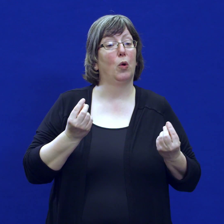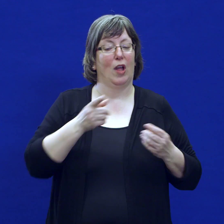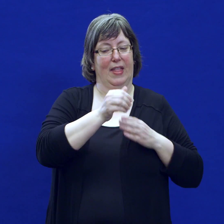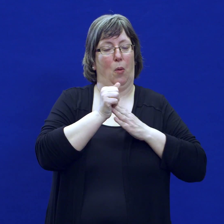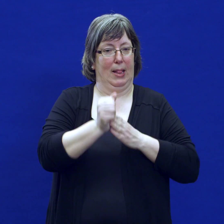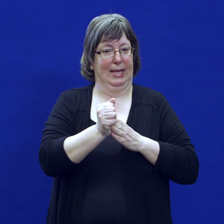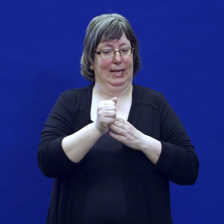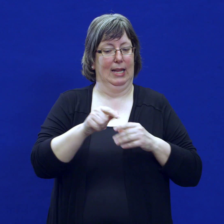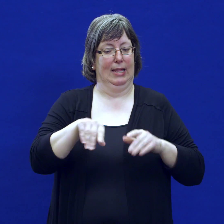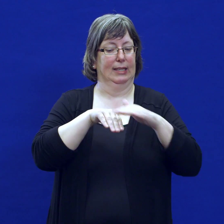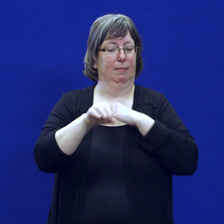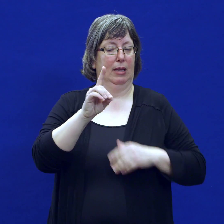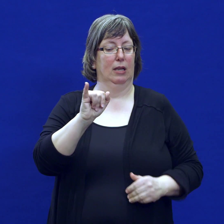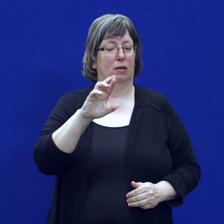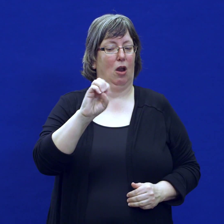the Accessibility Directorate and liaise